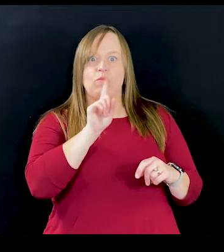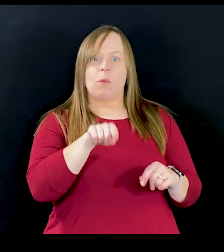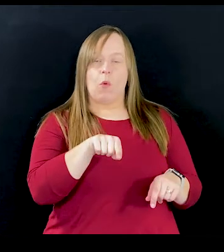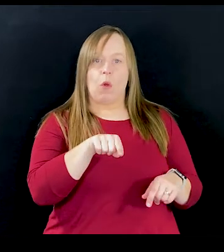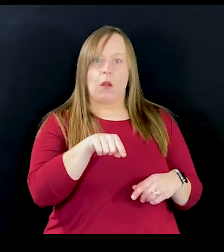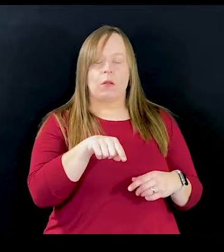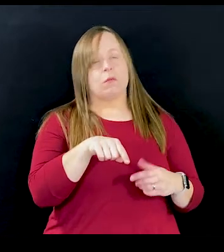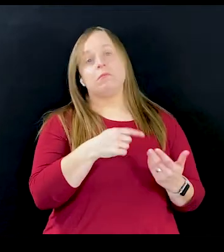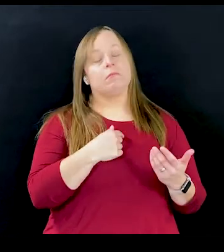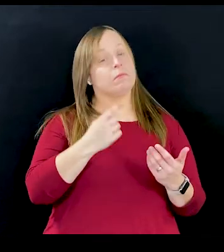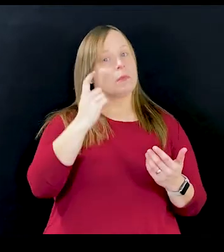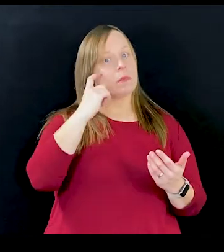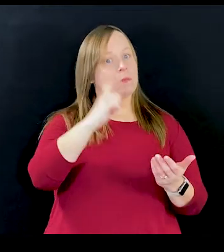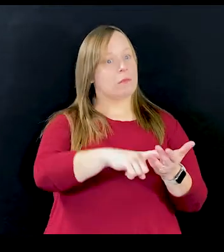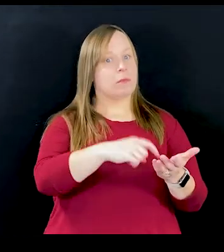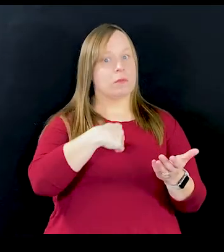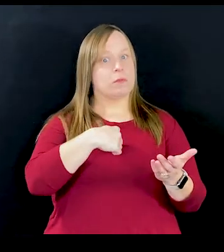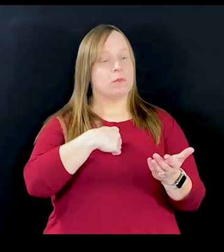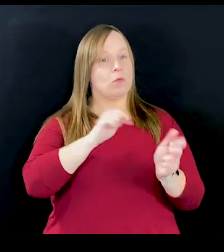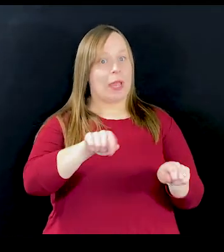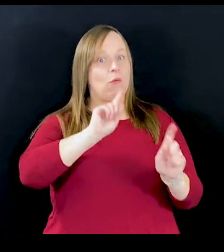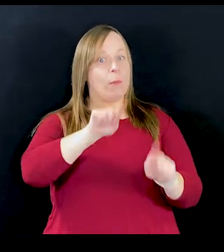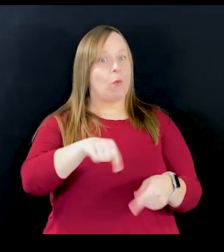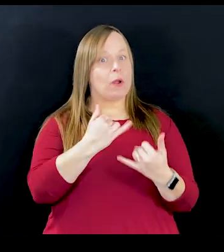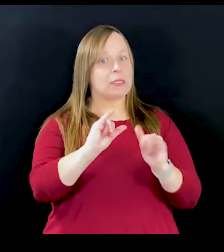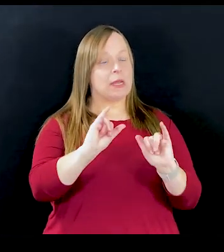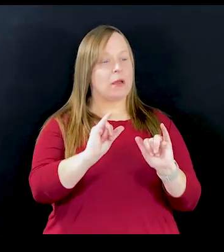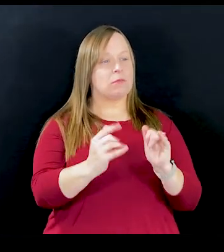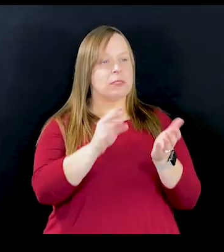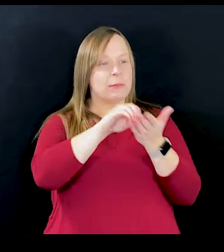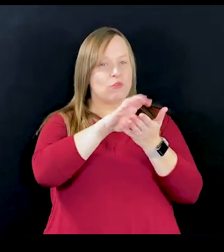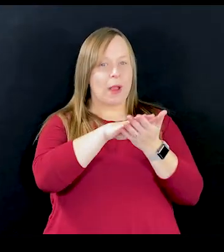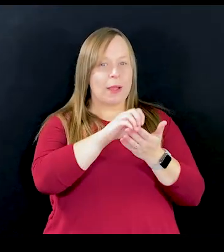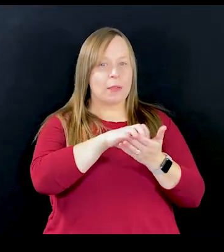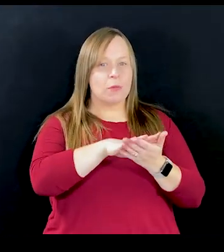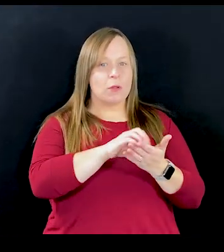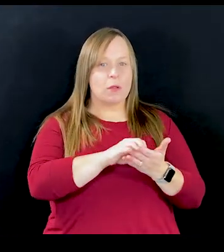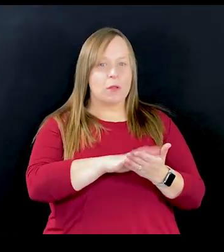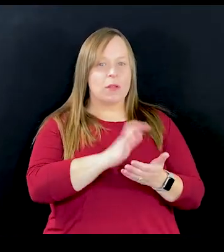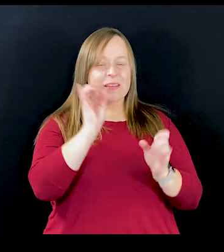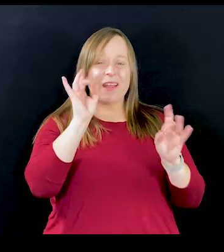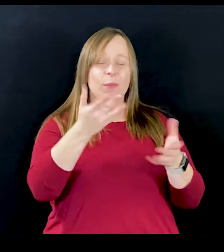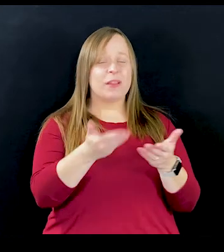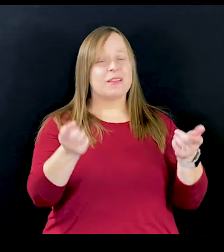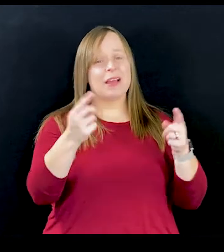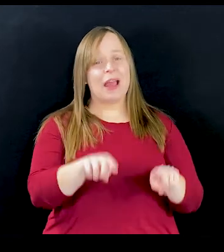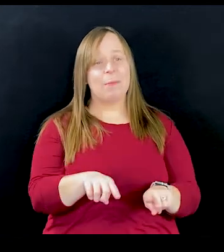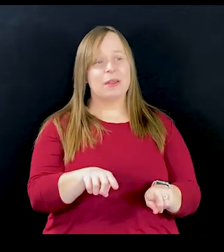And that doesn't mean that if I witness to an event can't report it, so that we can keep track of all these terrible things happening.